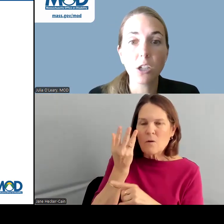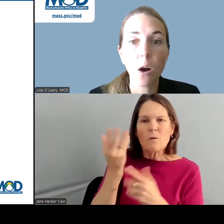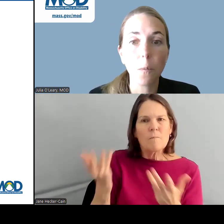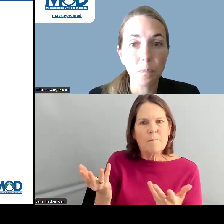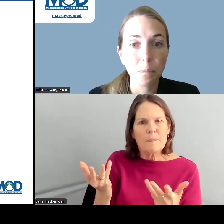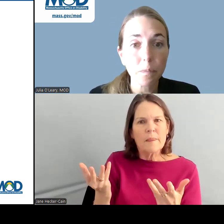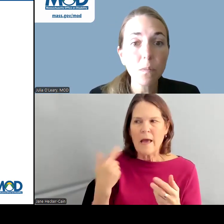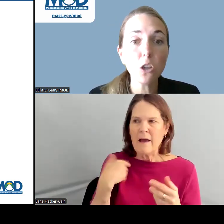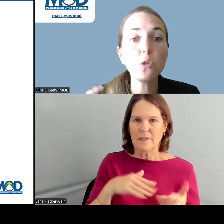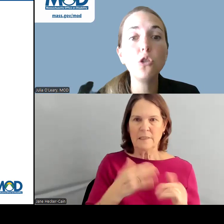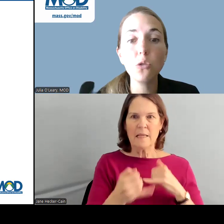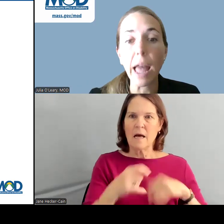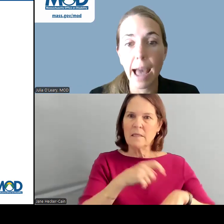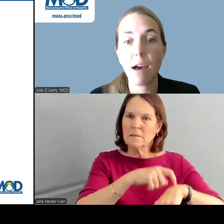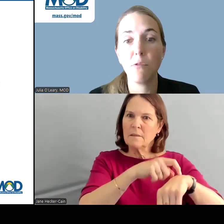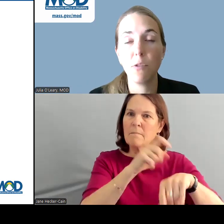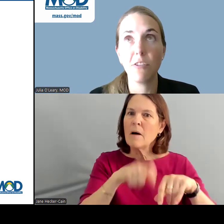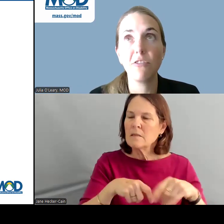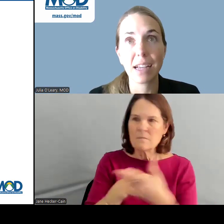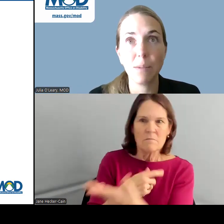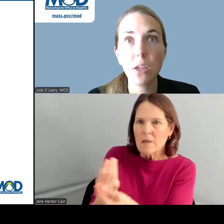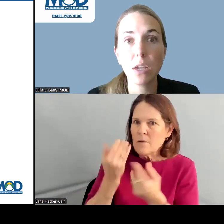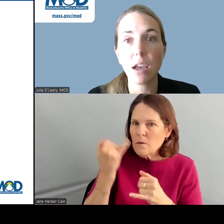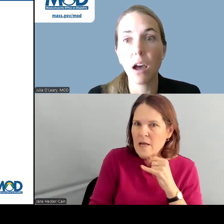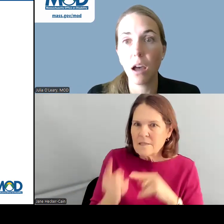If you need to worry about coverage, if you need to worry about deadlines.